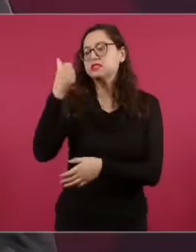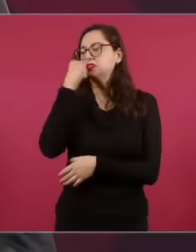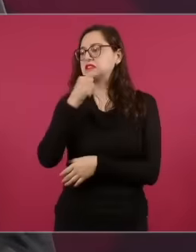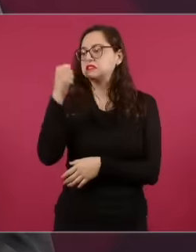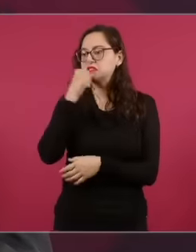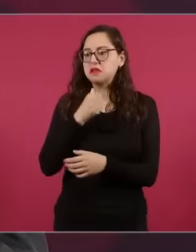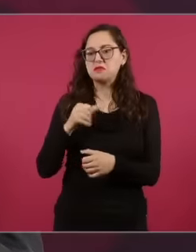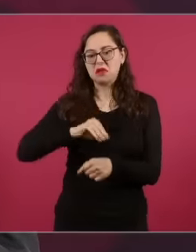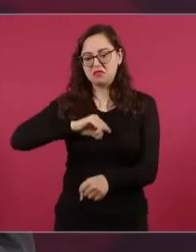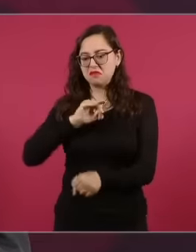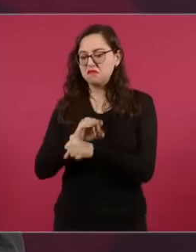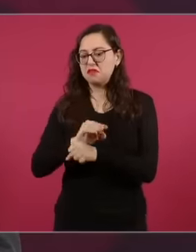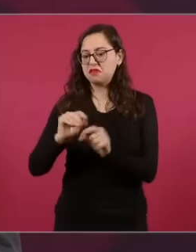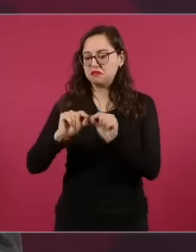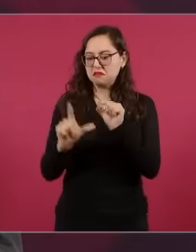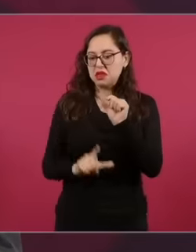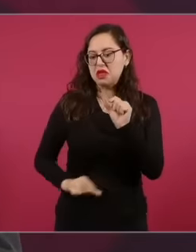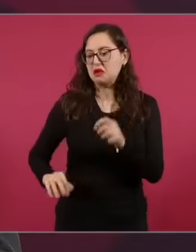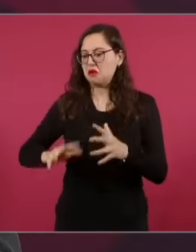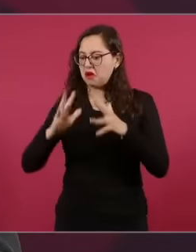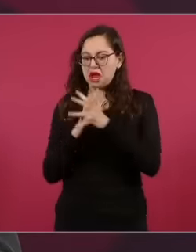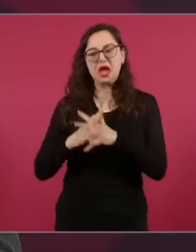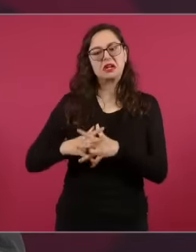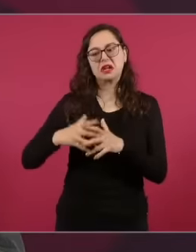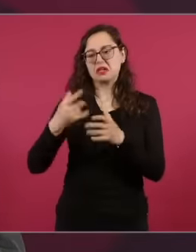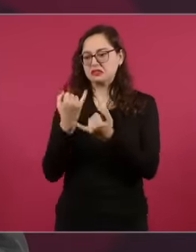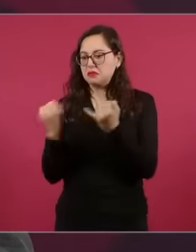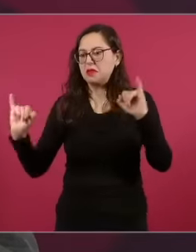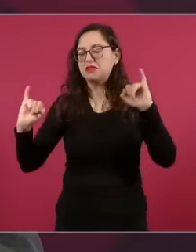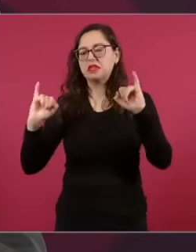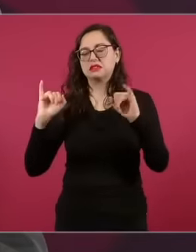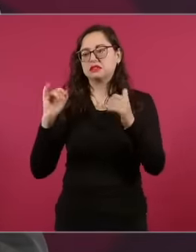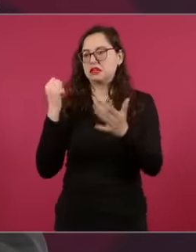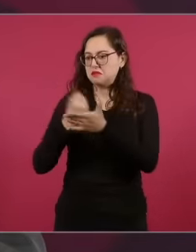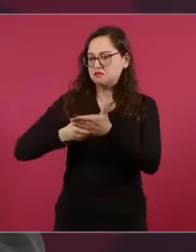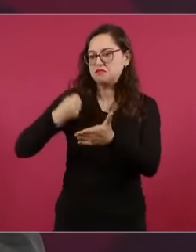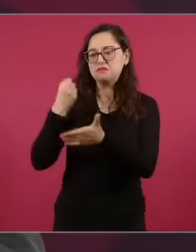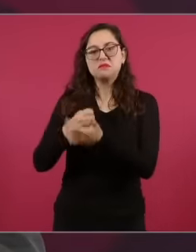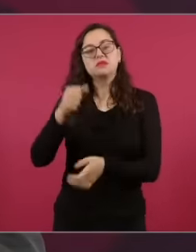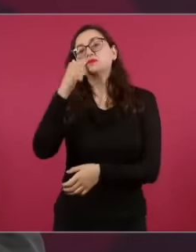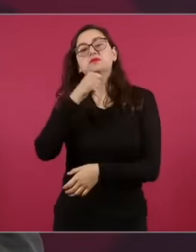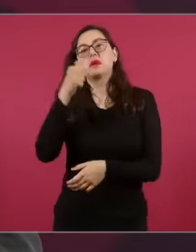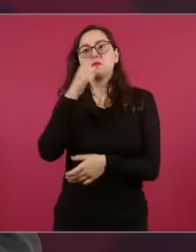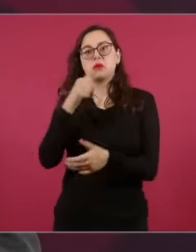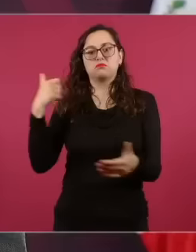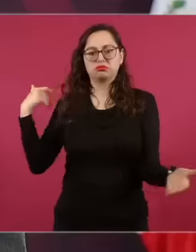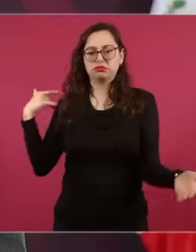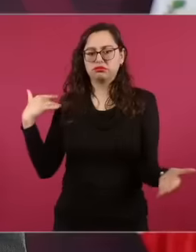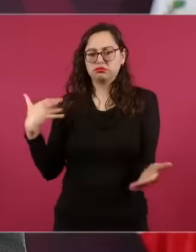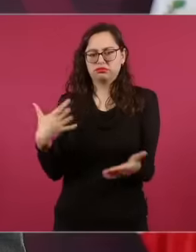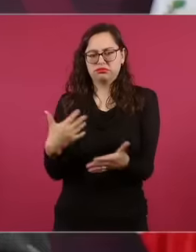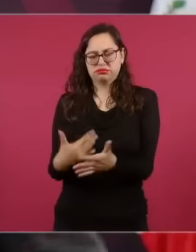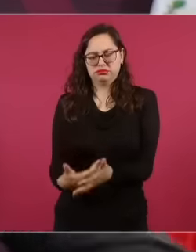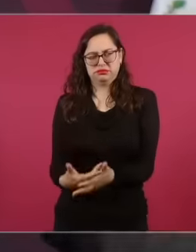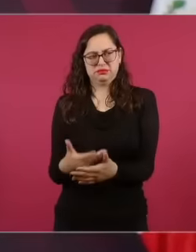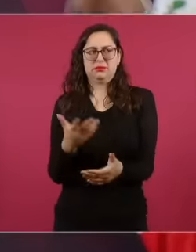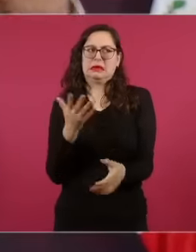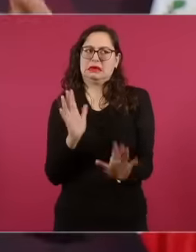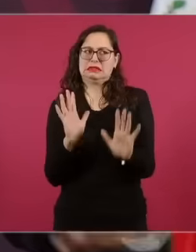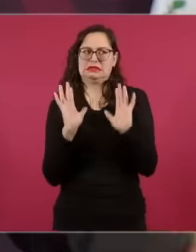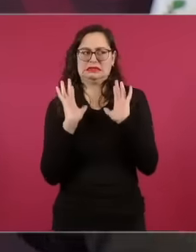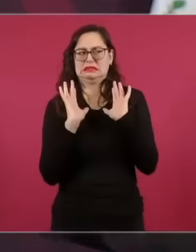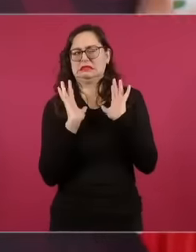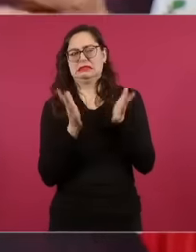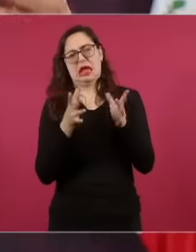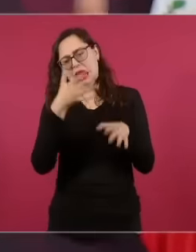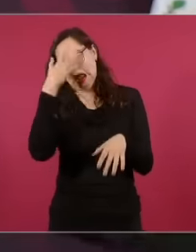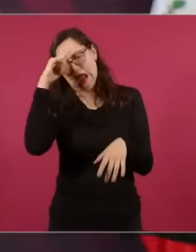for sovereignty said enough and this began new